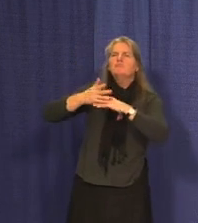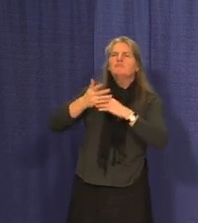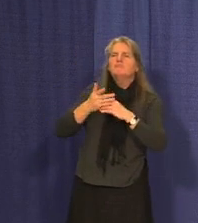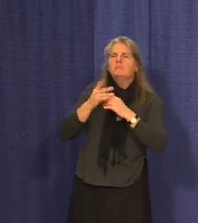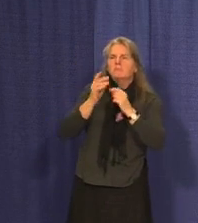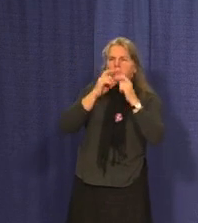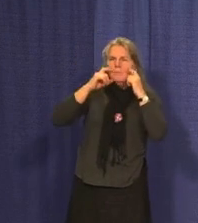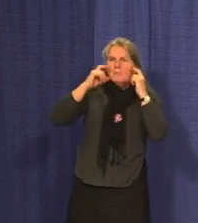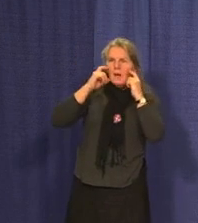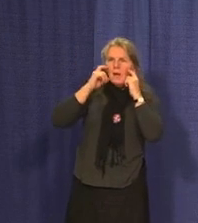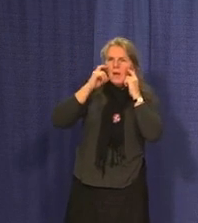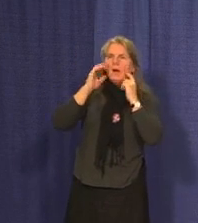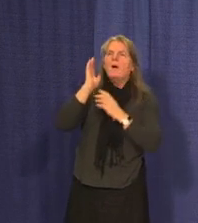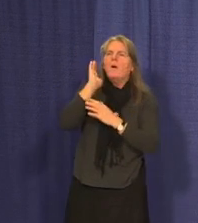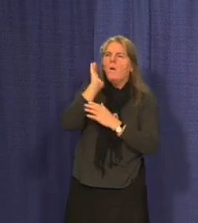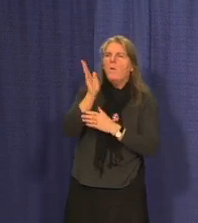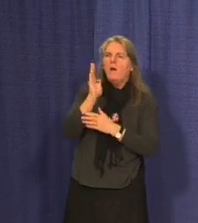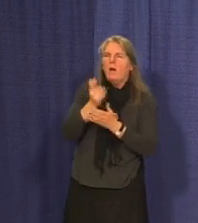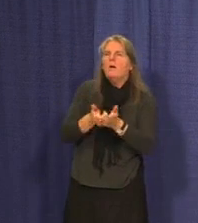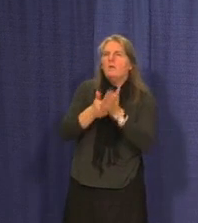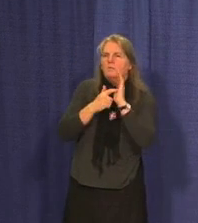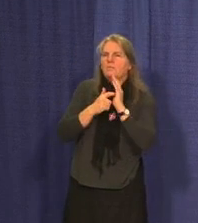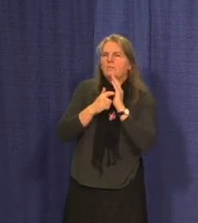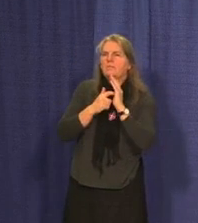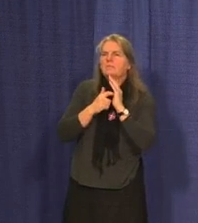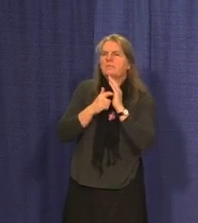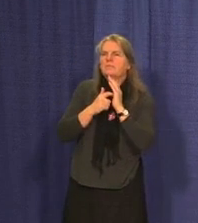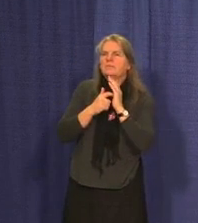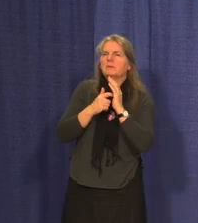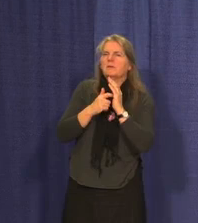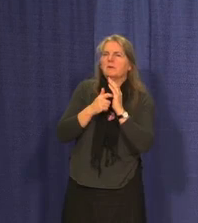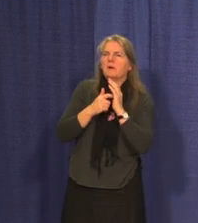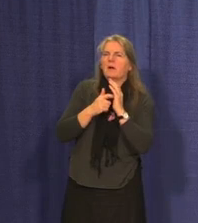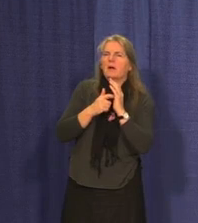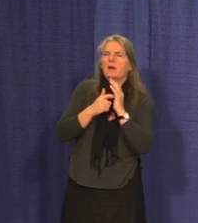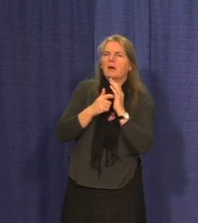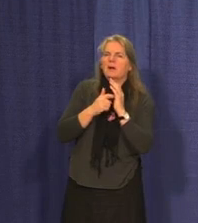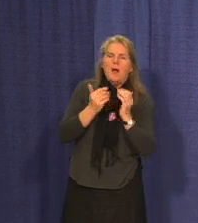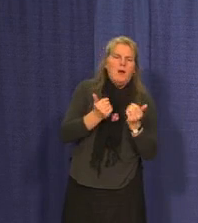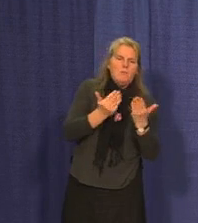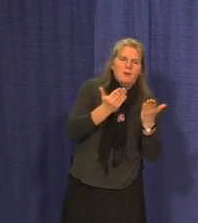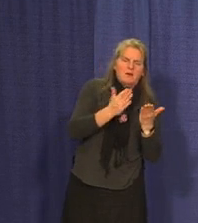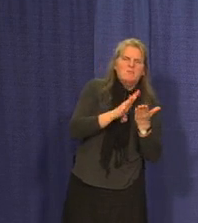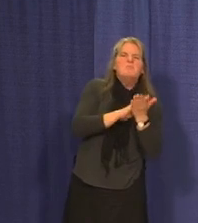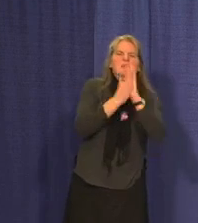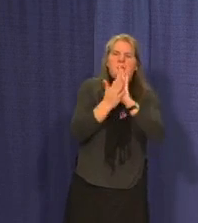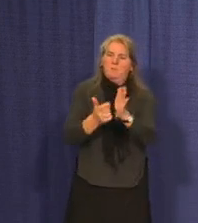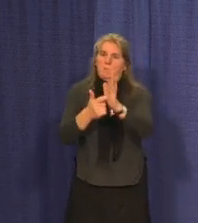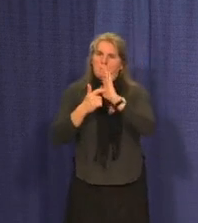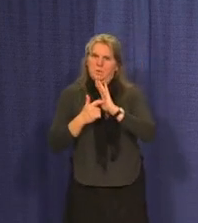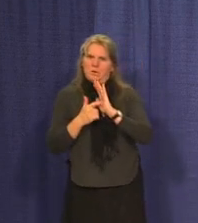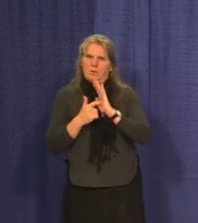that heads up that the masks will be a requirement, moving from a recommendation to a